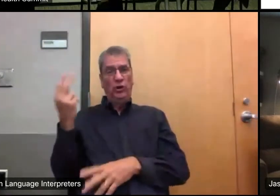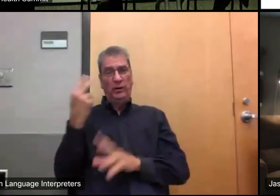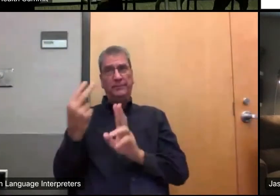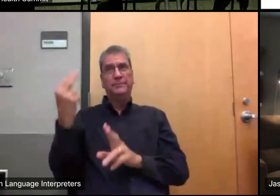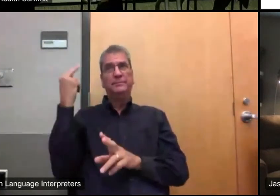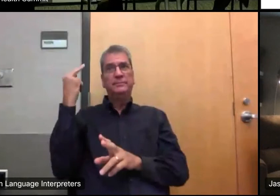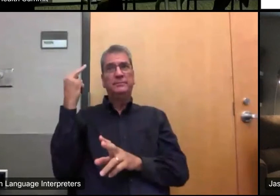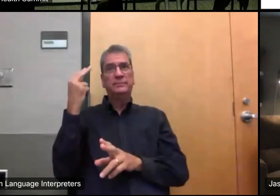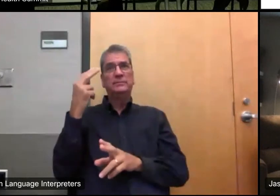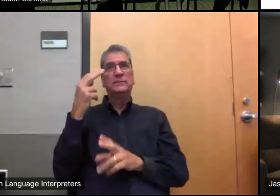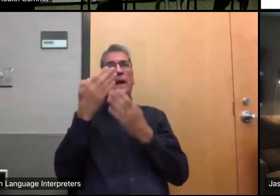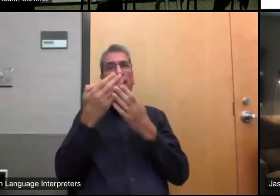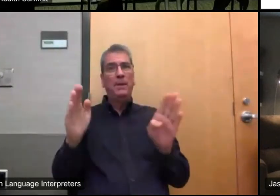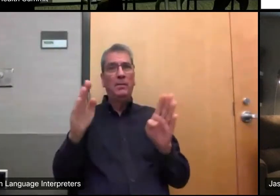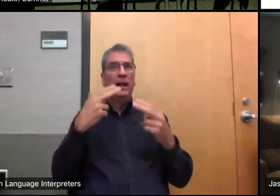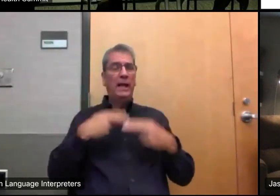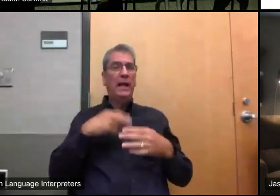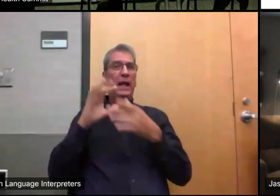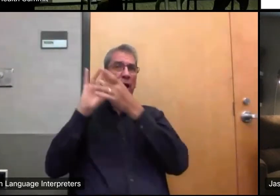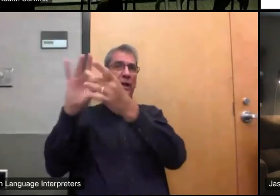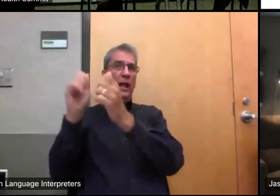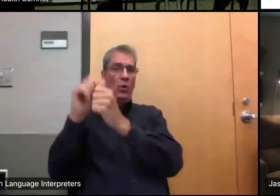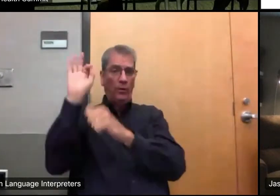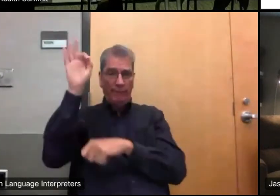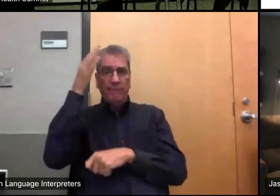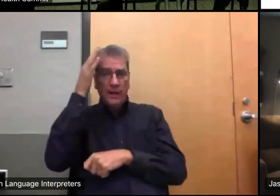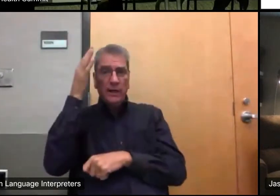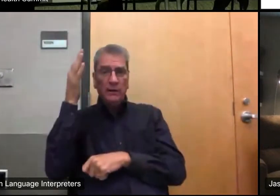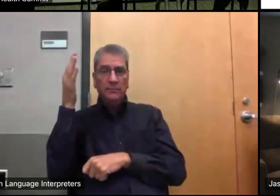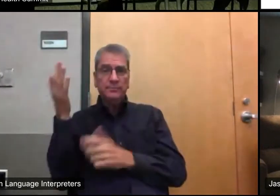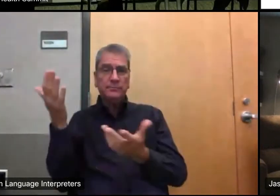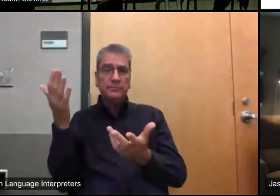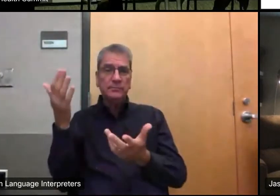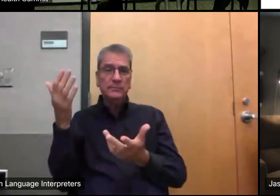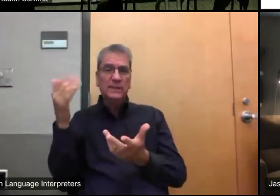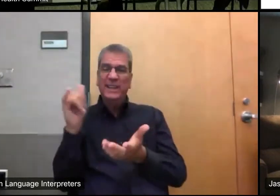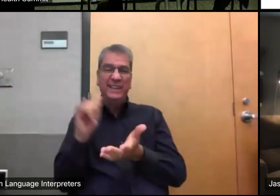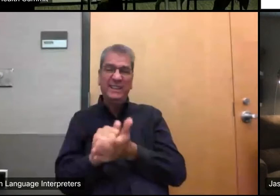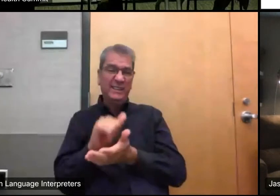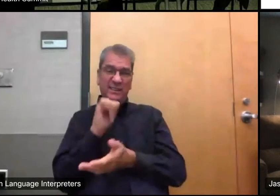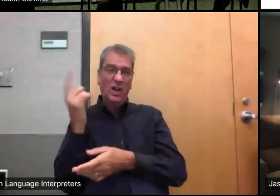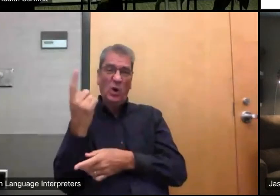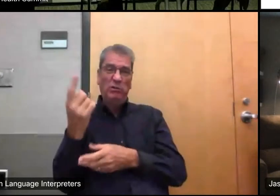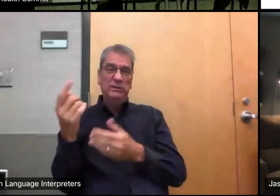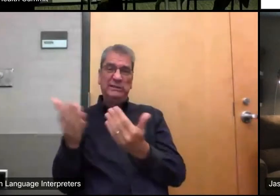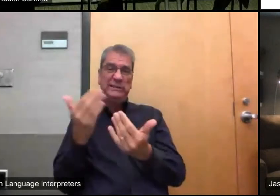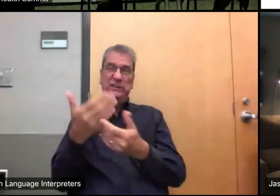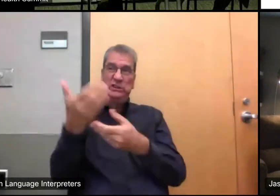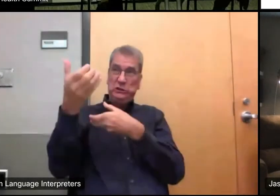to government, whether it be the CDC, they help departments, local health departments. Um, and that's not always the most trustworthy source for certain audiences.